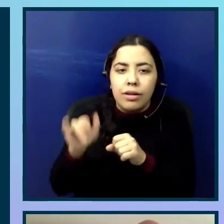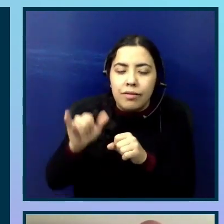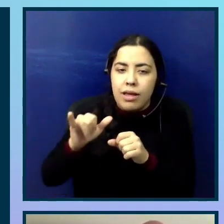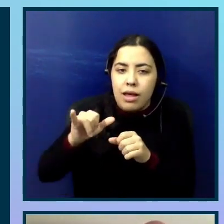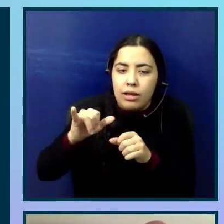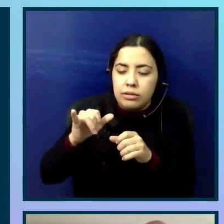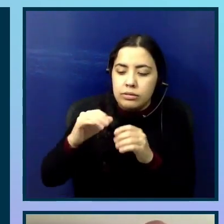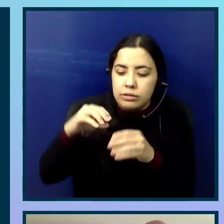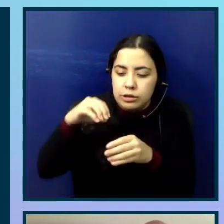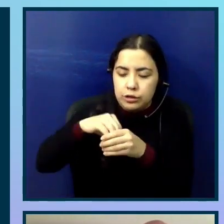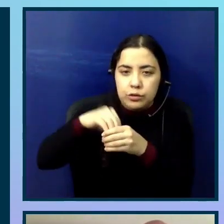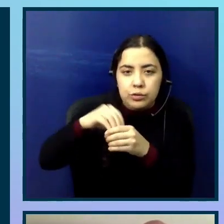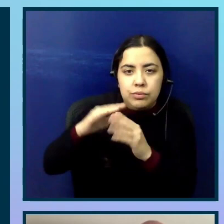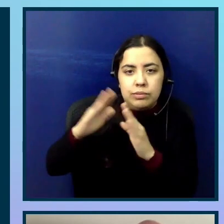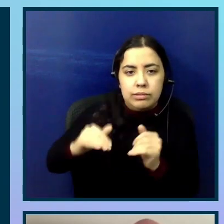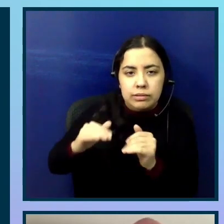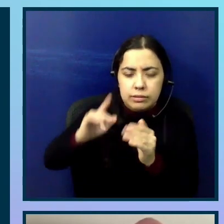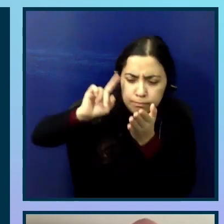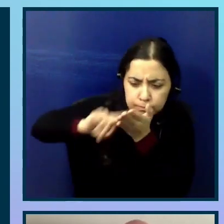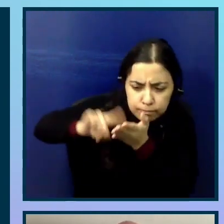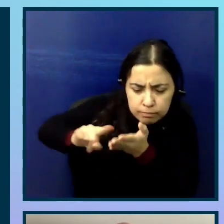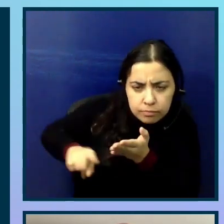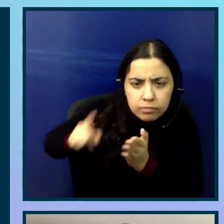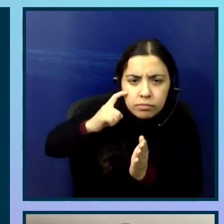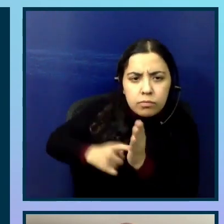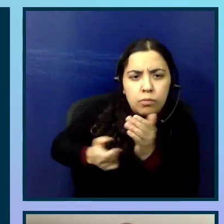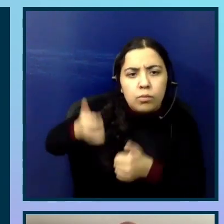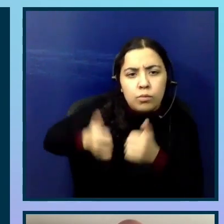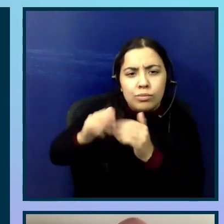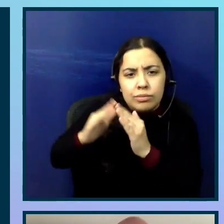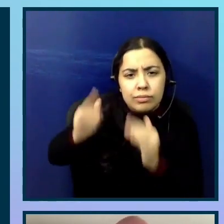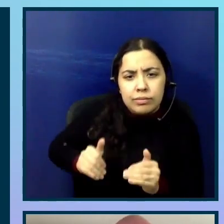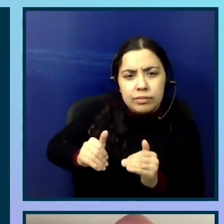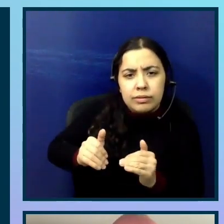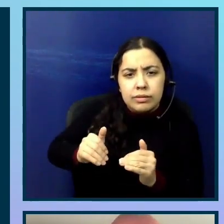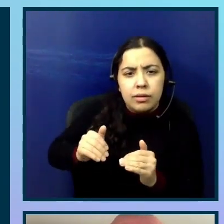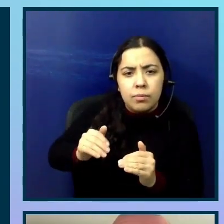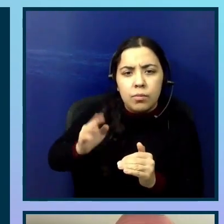you can quickly identify which systems undermine your efforts to be an inclusive employer.